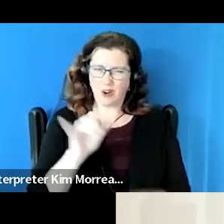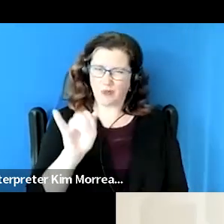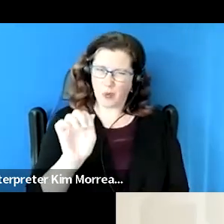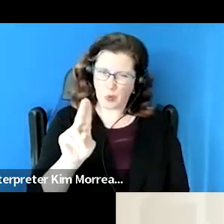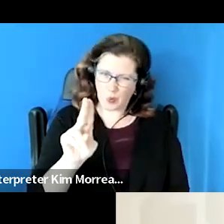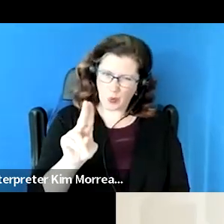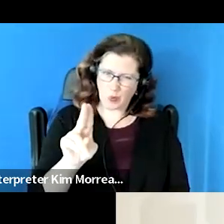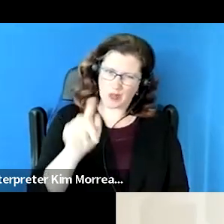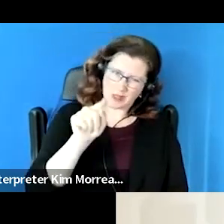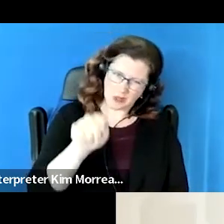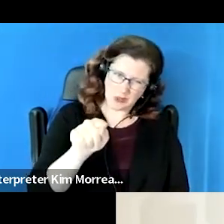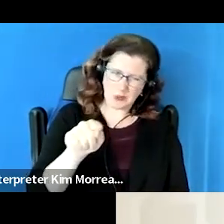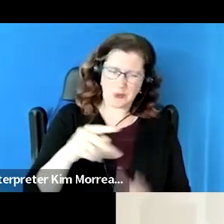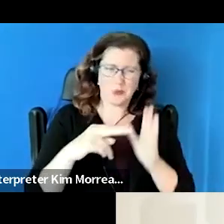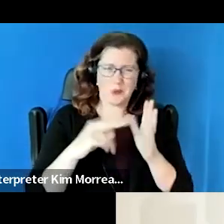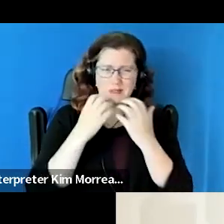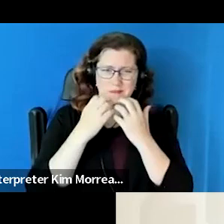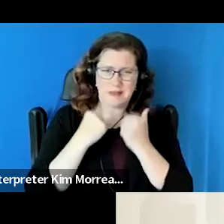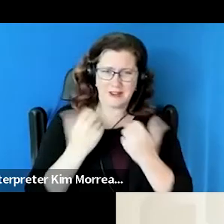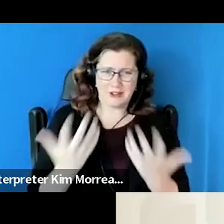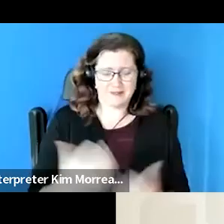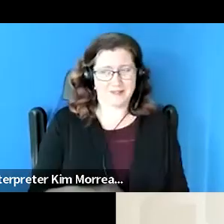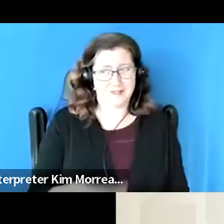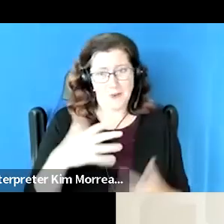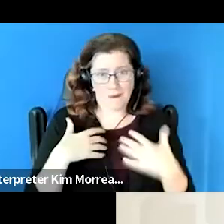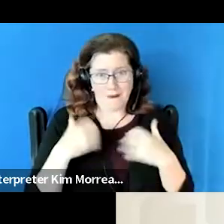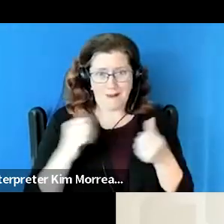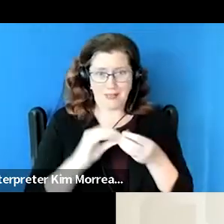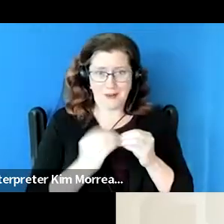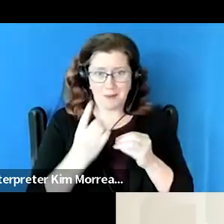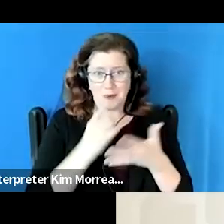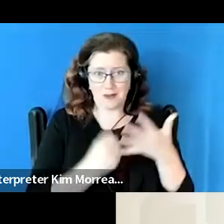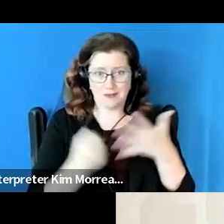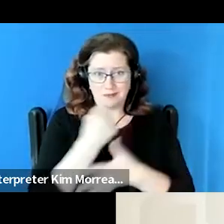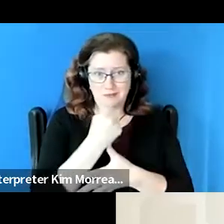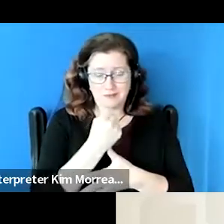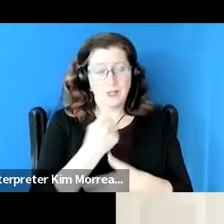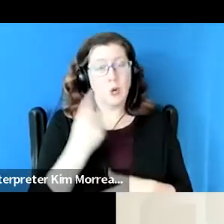you matter, your health is your priority. And one of the things I did read not that long ago